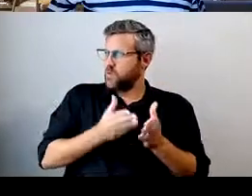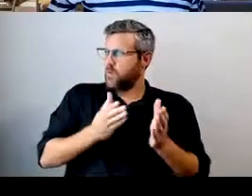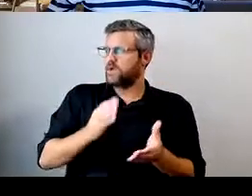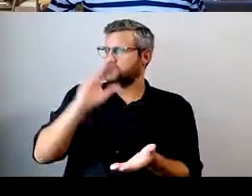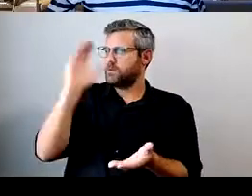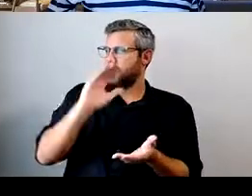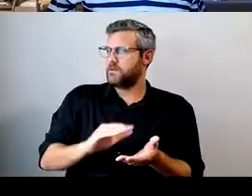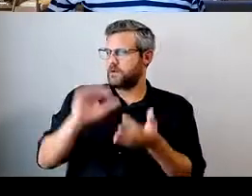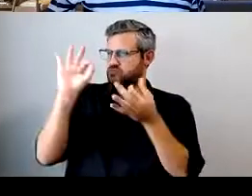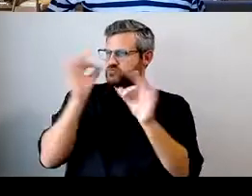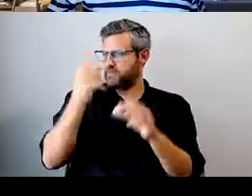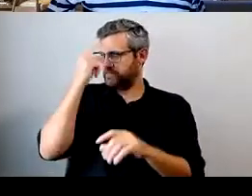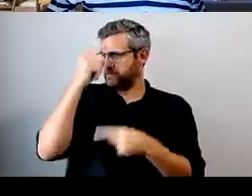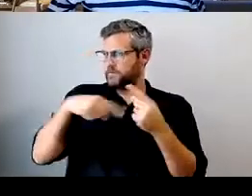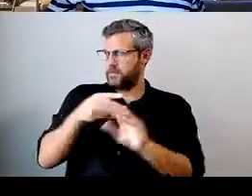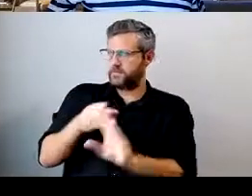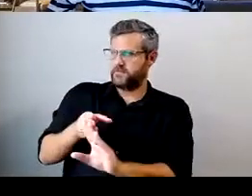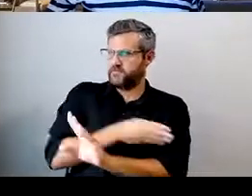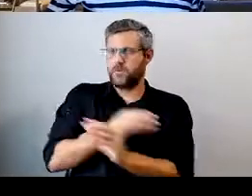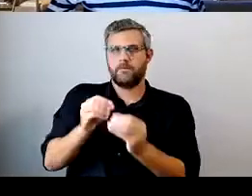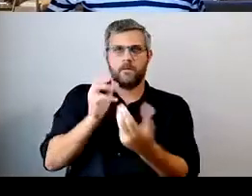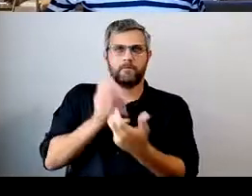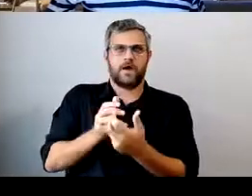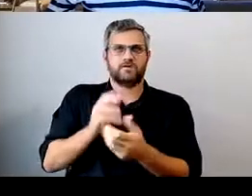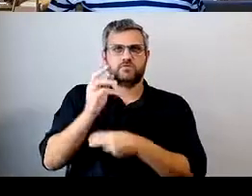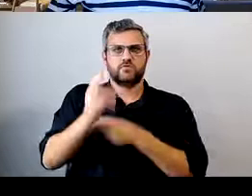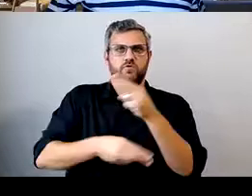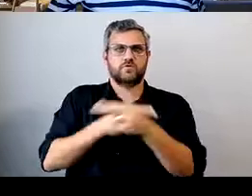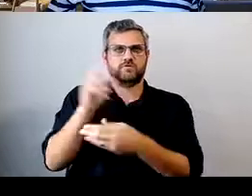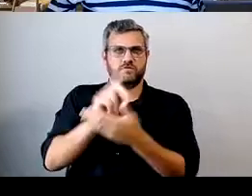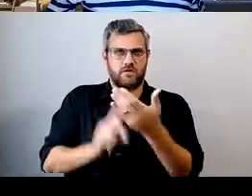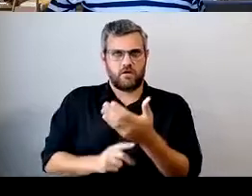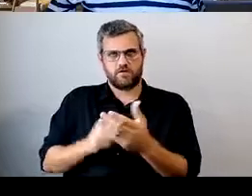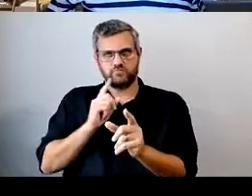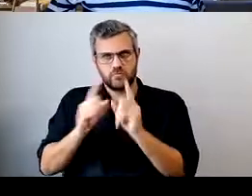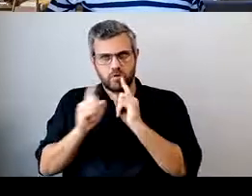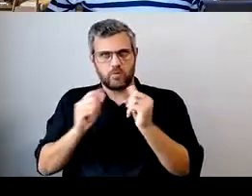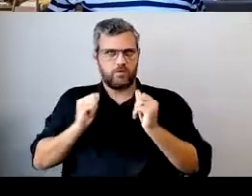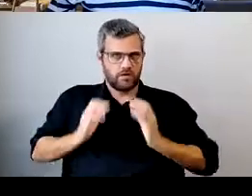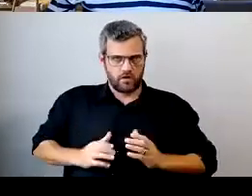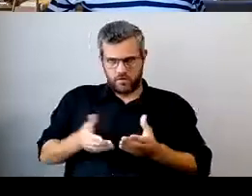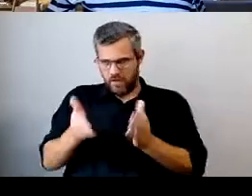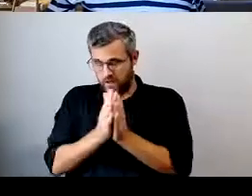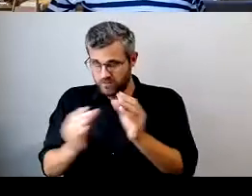ahead of time and make it more universally designed. And then I would also encourage you to speak with your clients and ask them if there's anything else you can do.